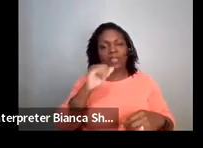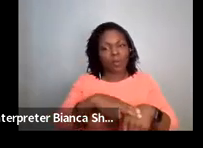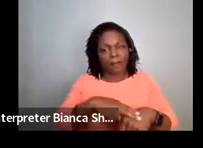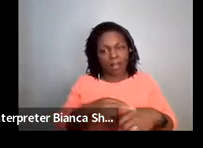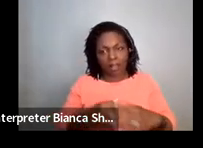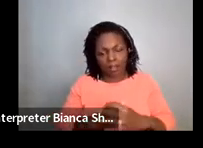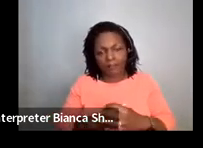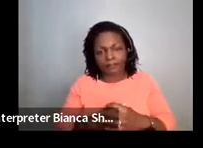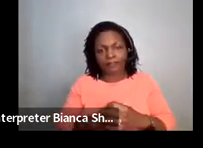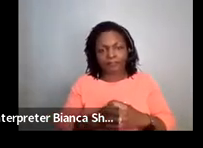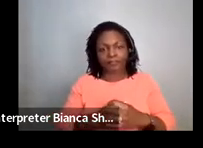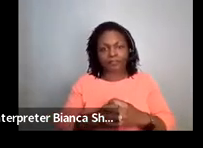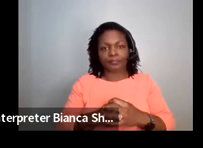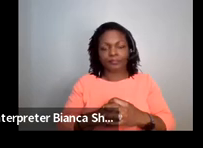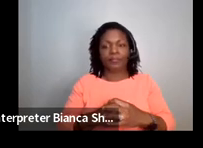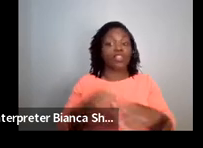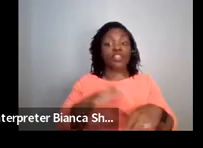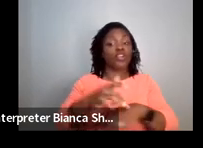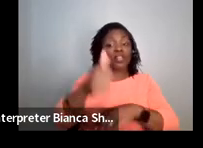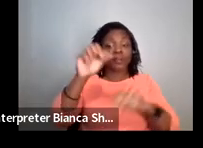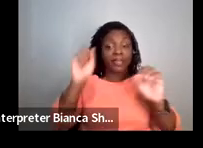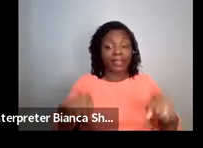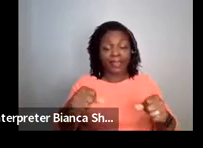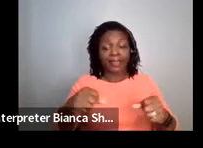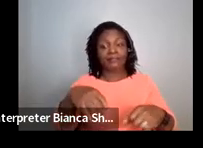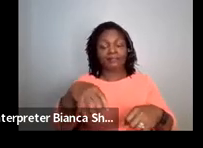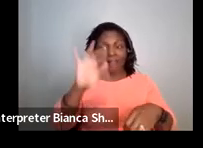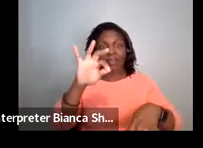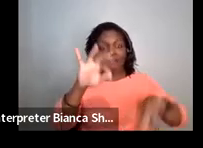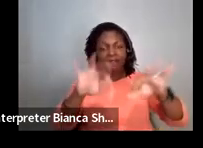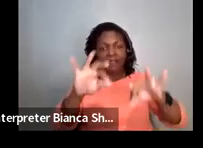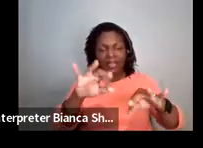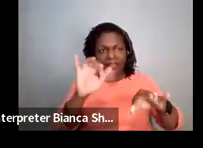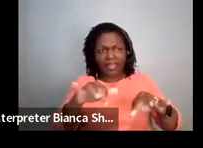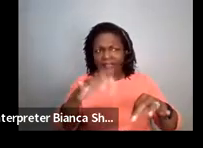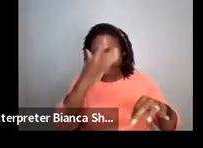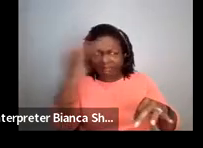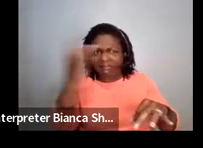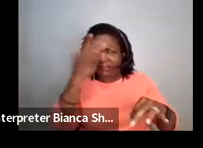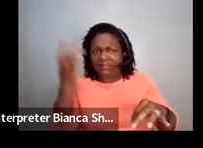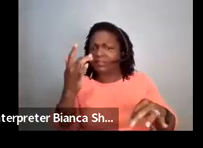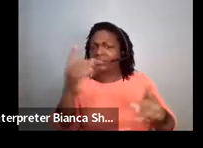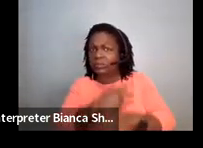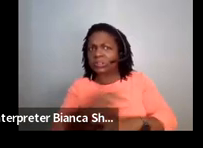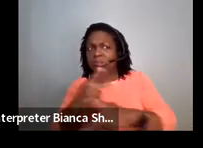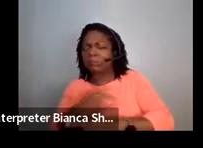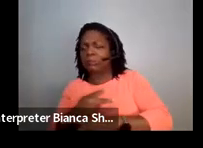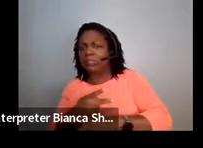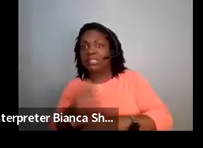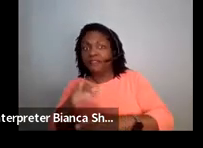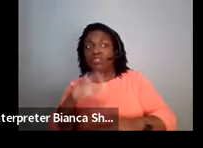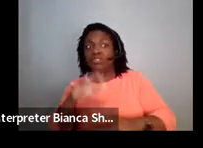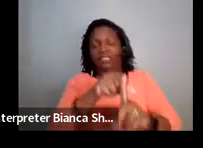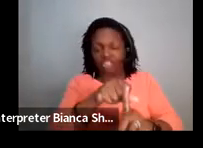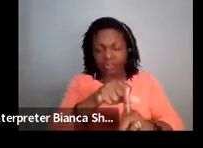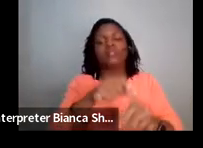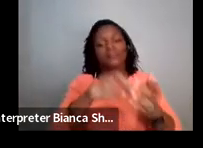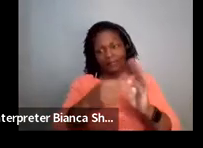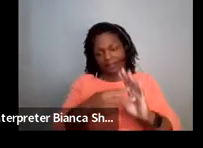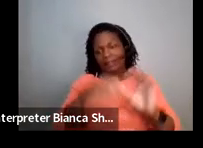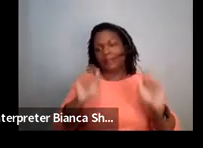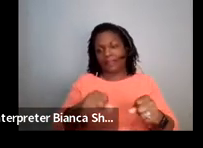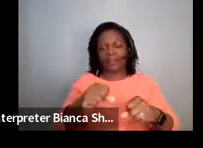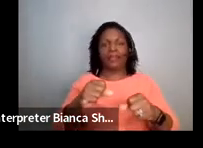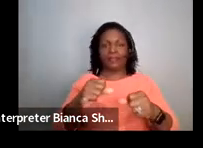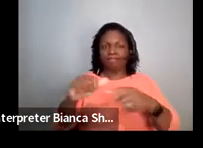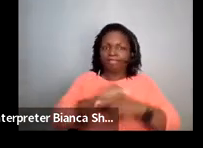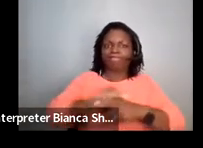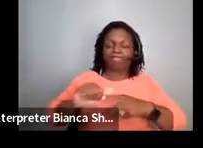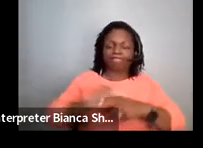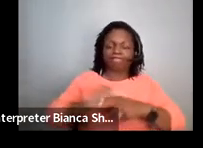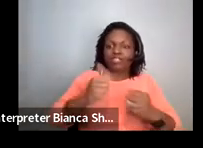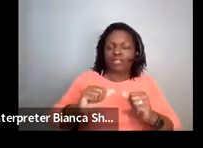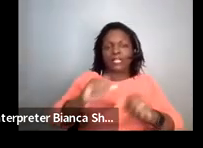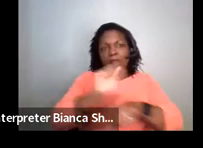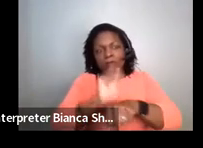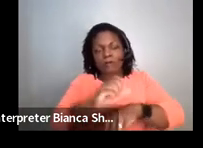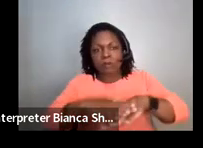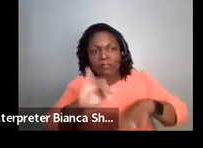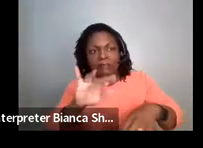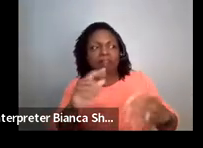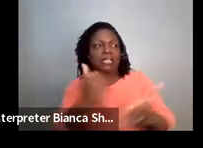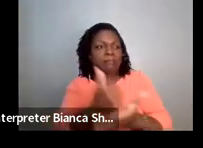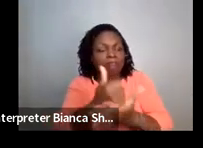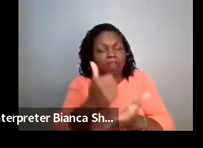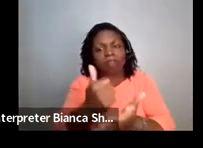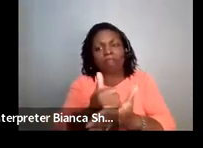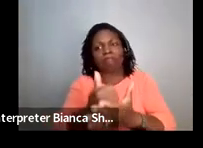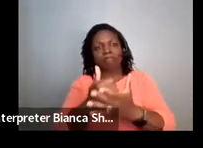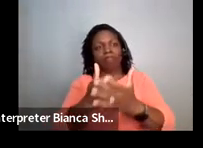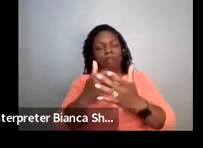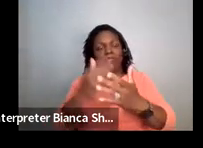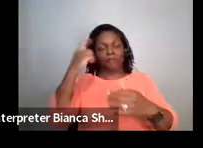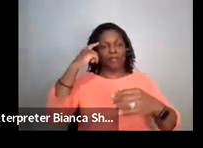Alright, and the earlier you detect that the better off you can be to work with it, make improvements on it, and even maybe try to adjust your life in ways that.